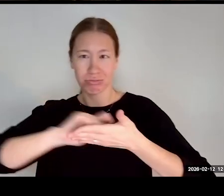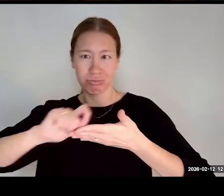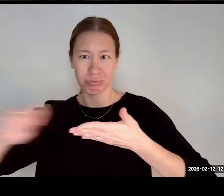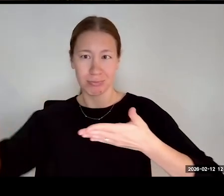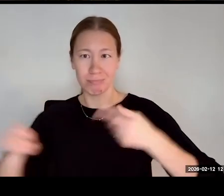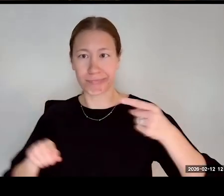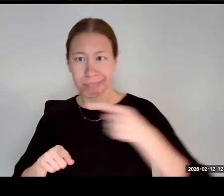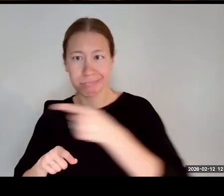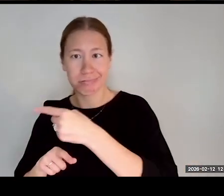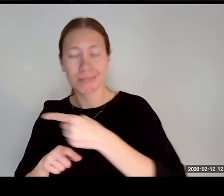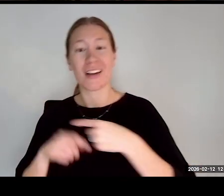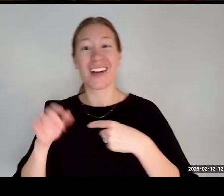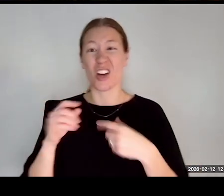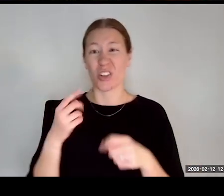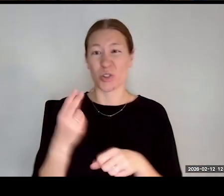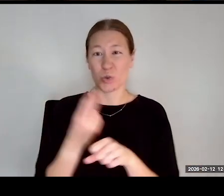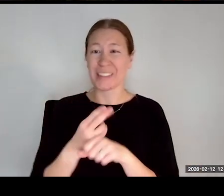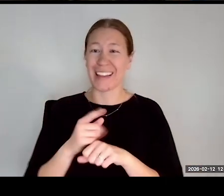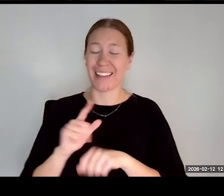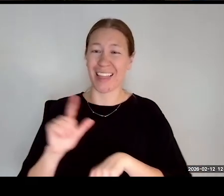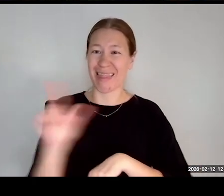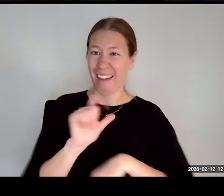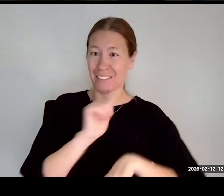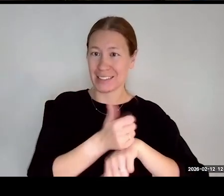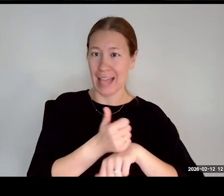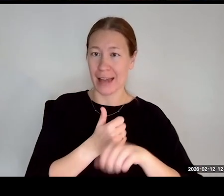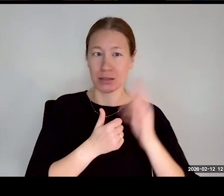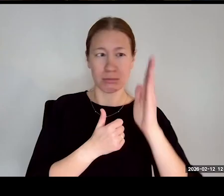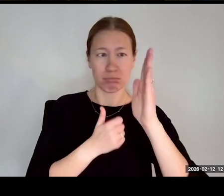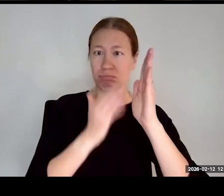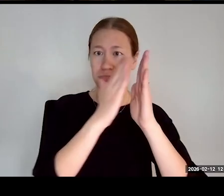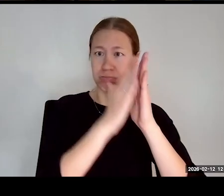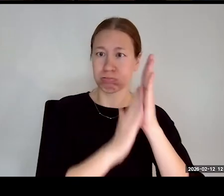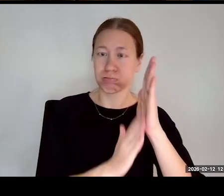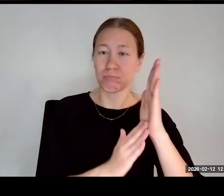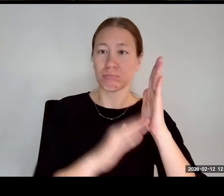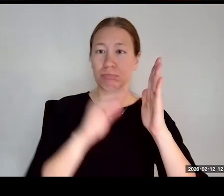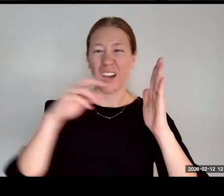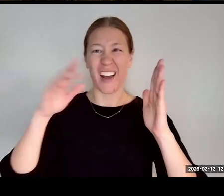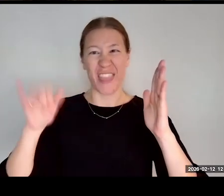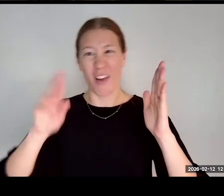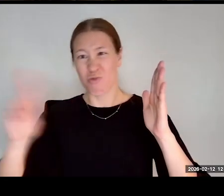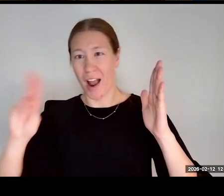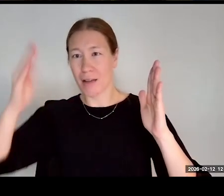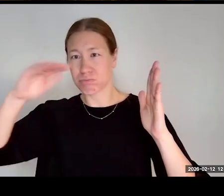Having that ragged right edge, again, helps our brains move through the text content a little bit more with a little bit more ease